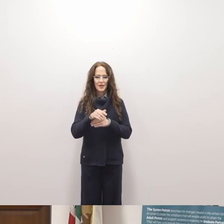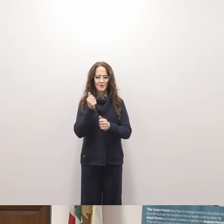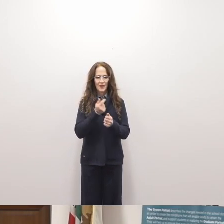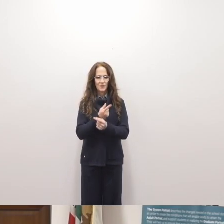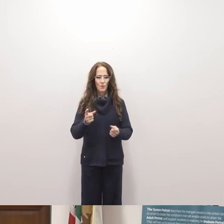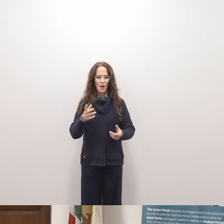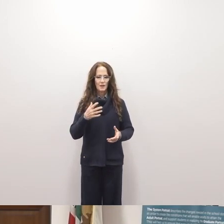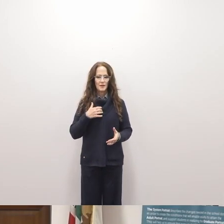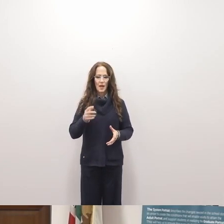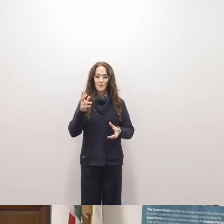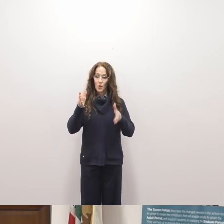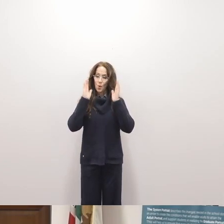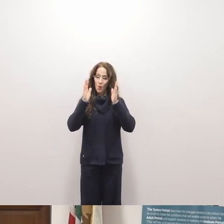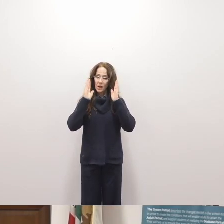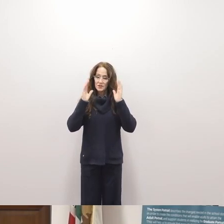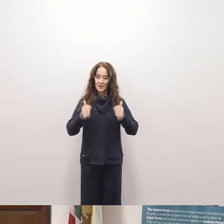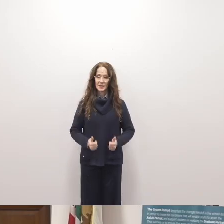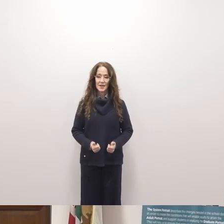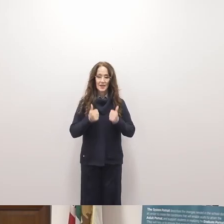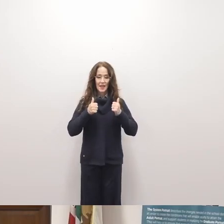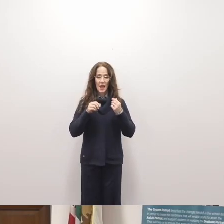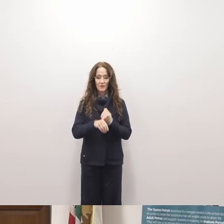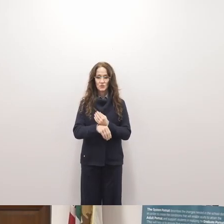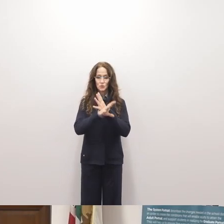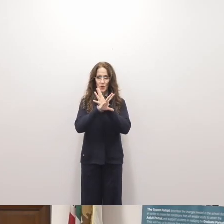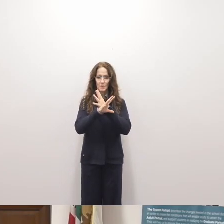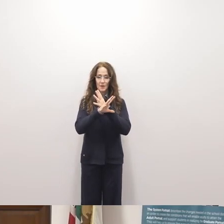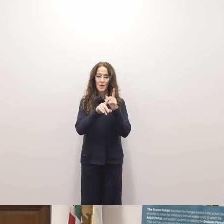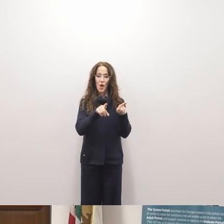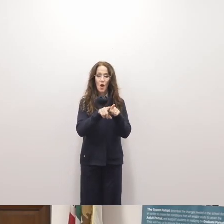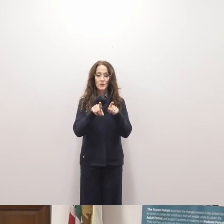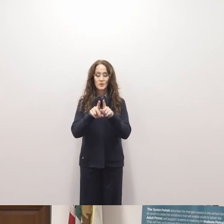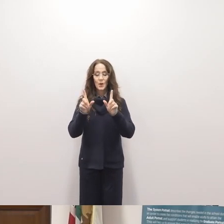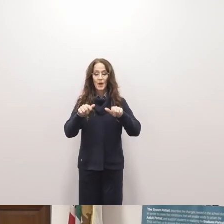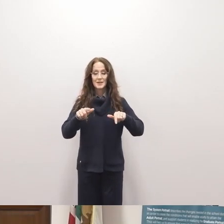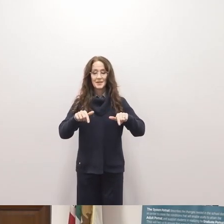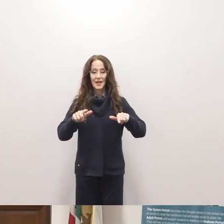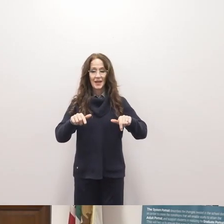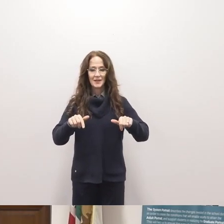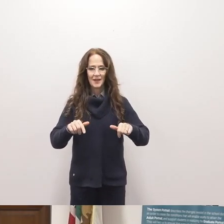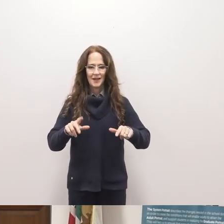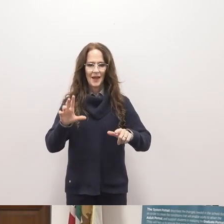for those who are watching us live streaming, and also those attending at our Avalon School